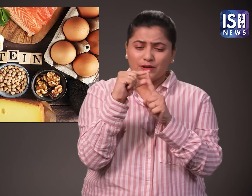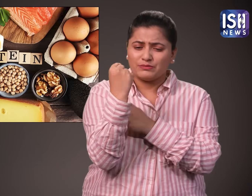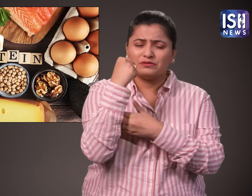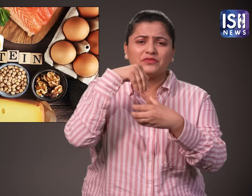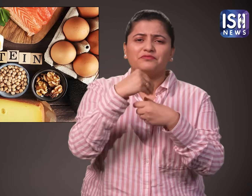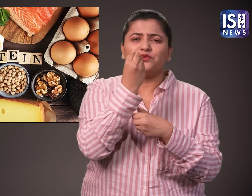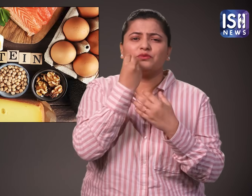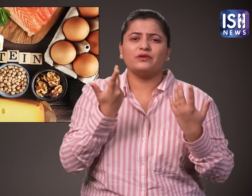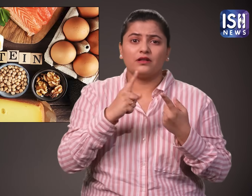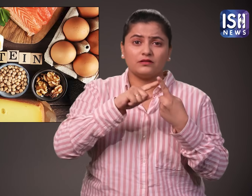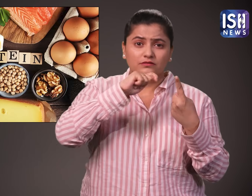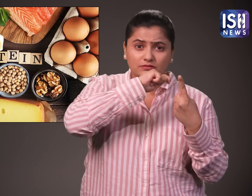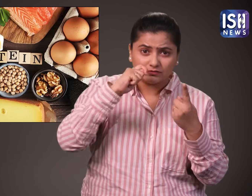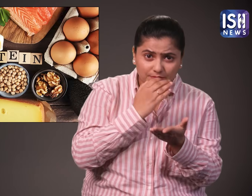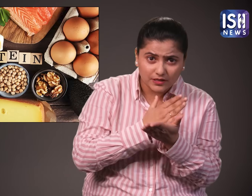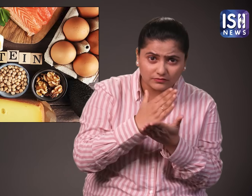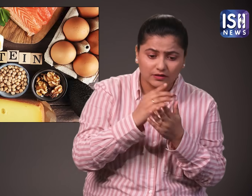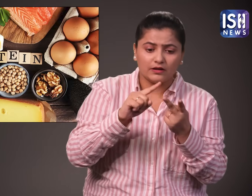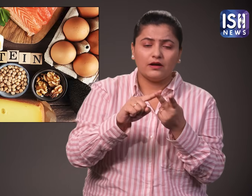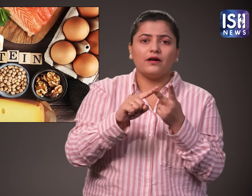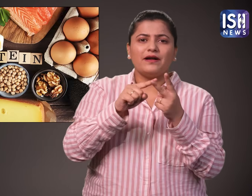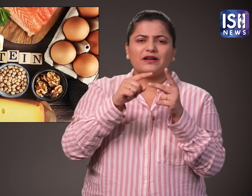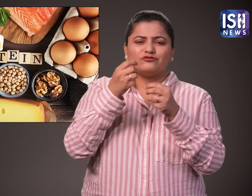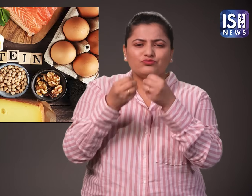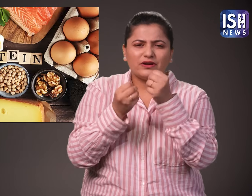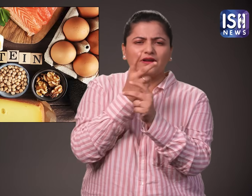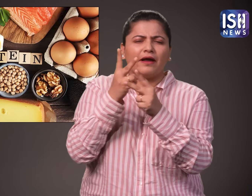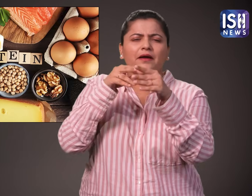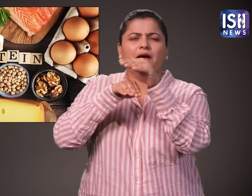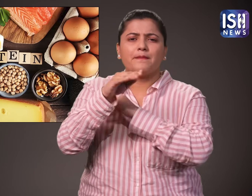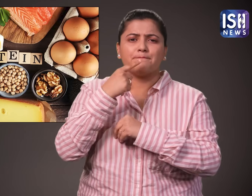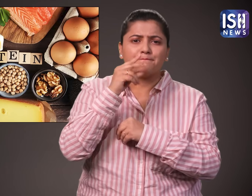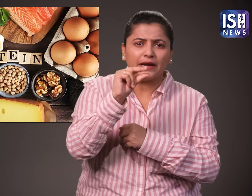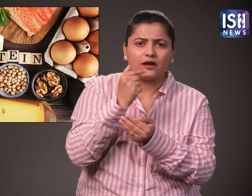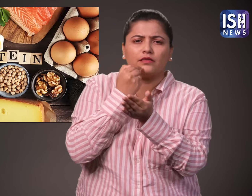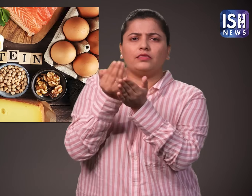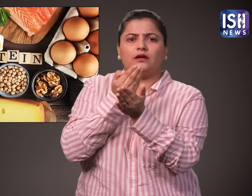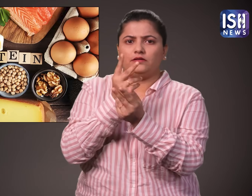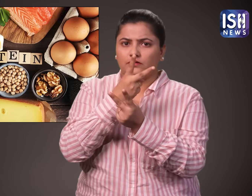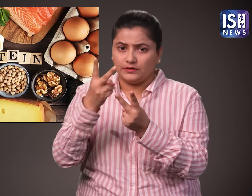Protein-rich foods like meat, or dairy products like paneer or curd,